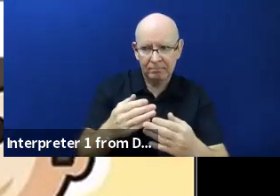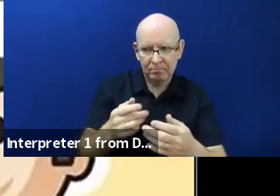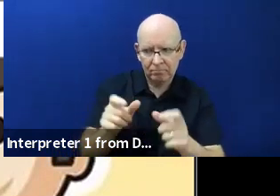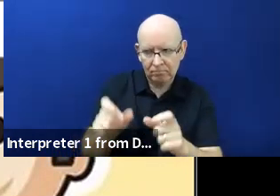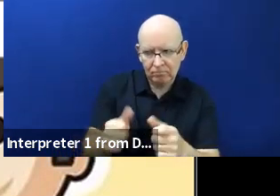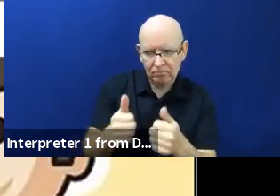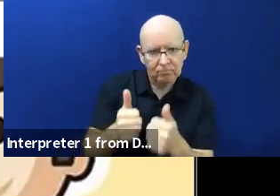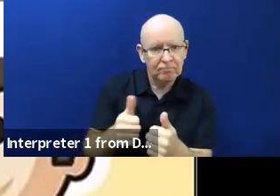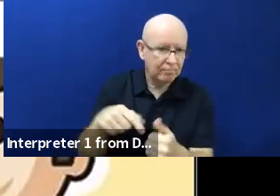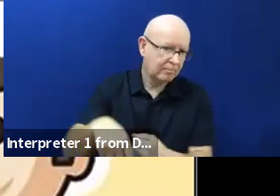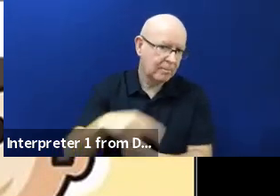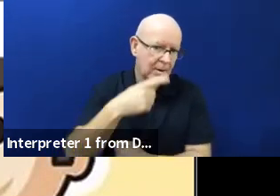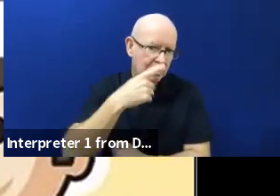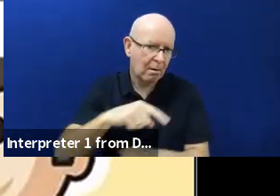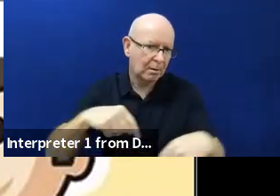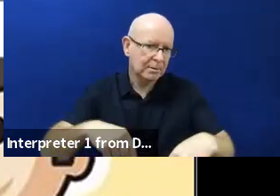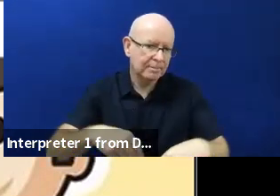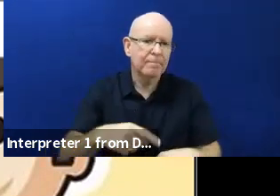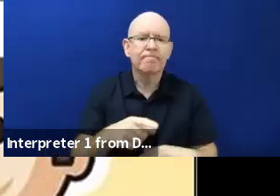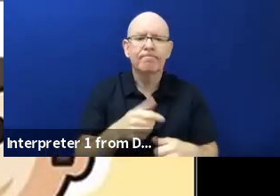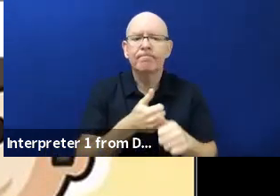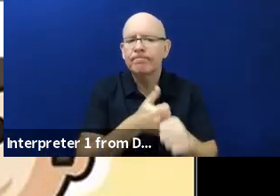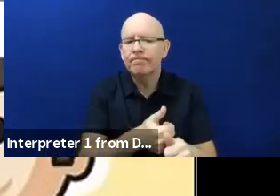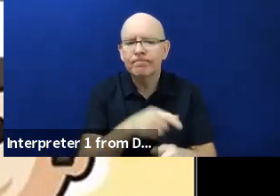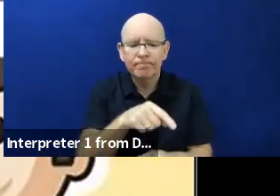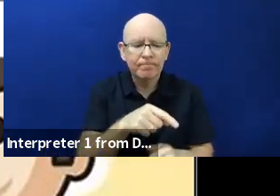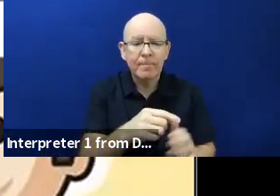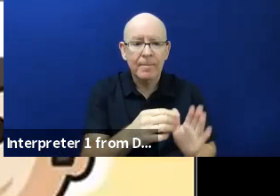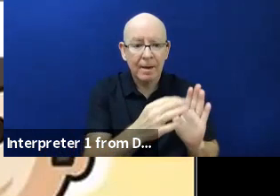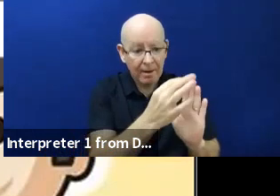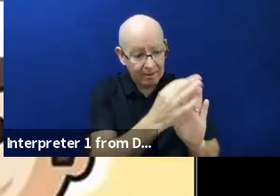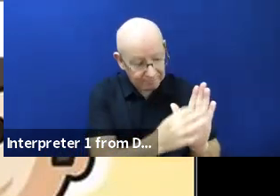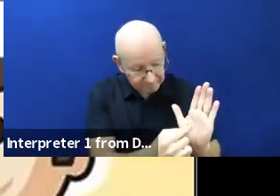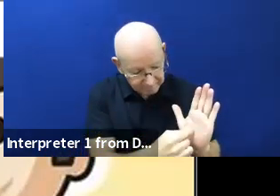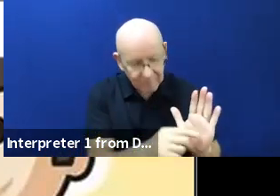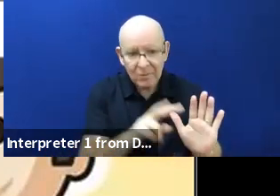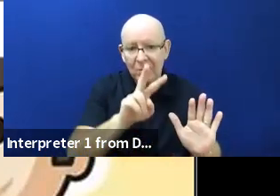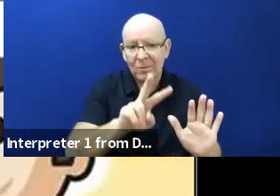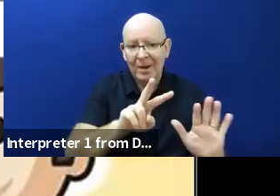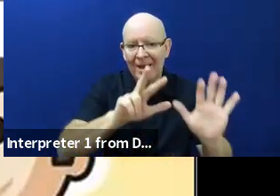disability-related extra costs to save time, so if you hear or see DRECS, that is it.